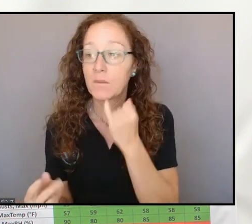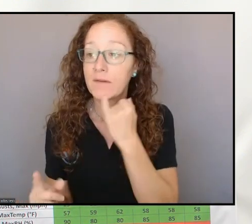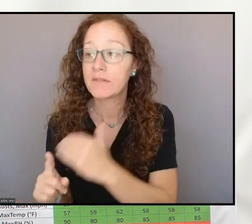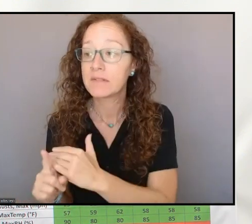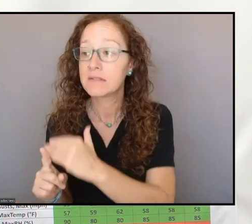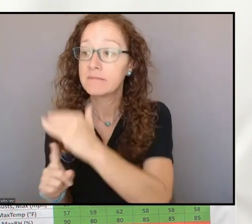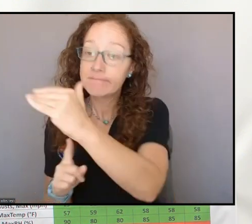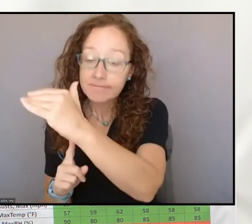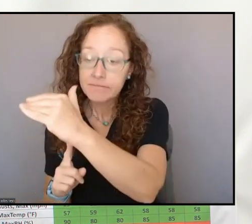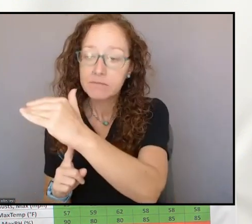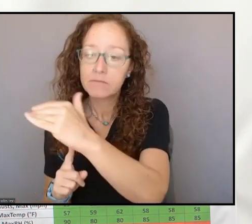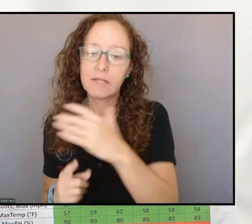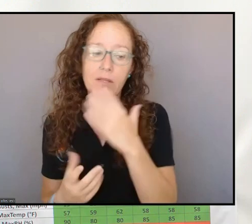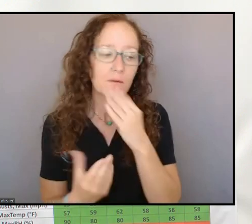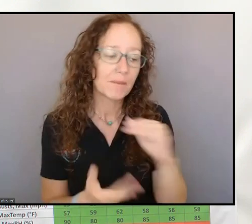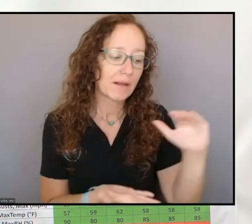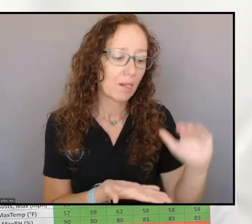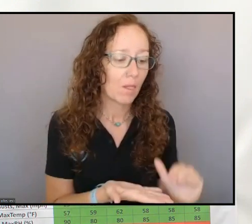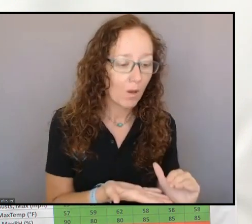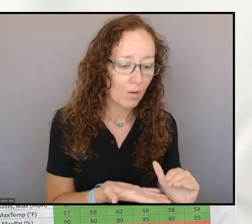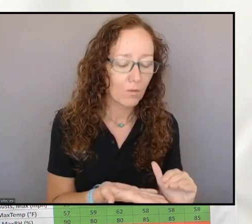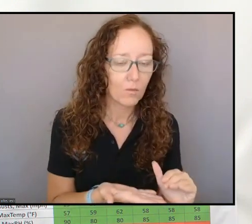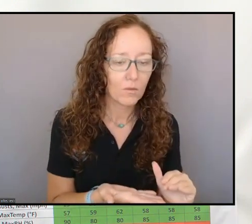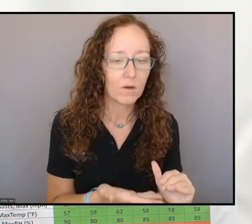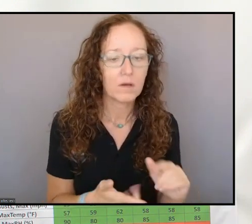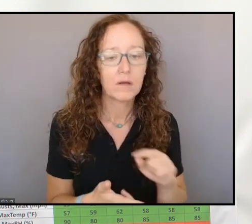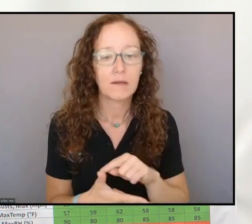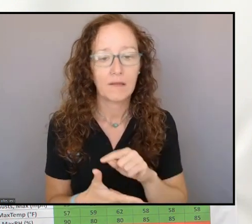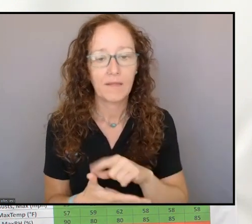higher that dryness that goes into this. But this also